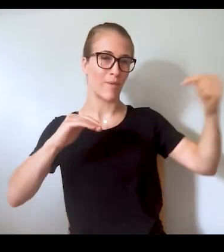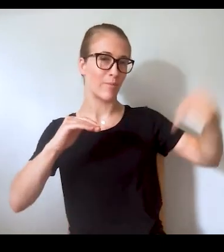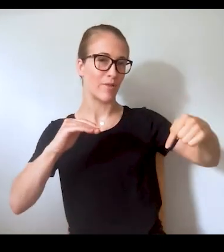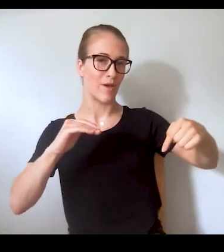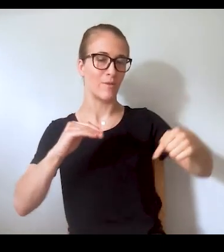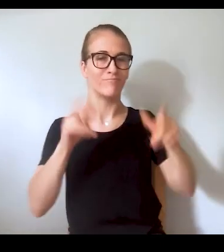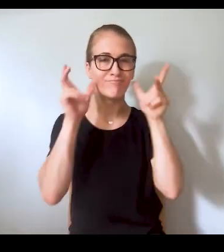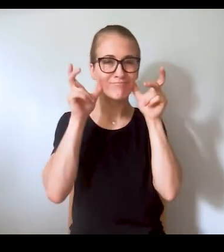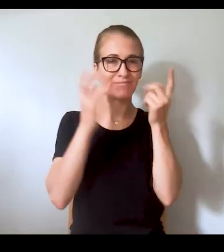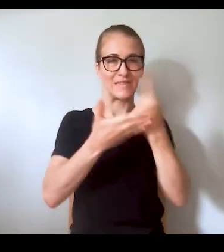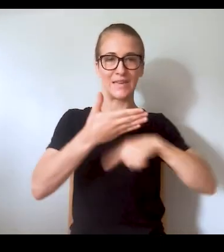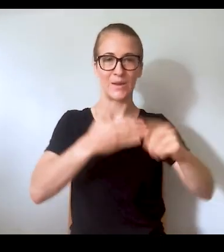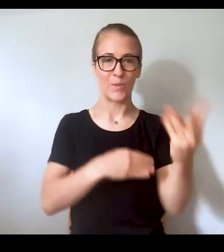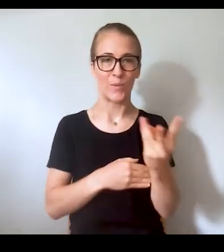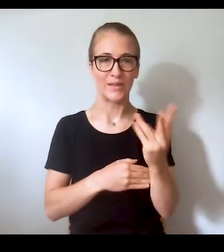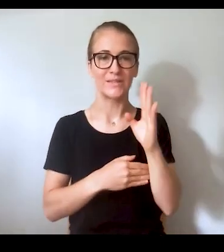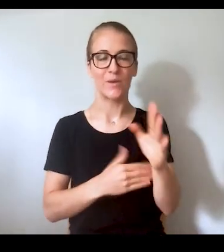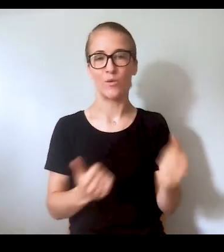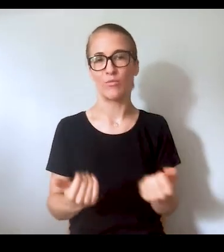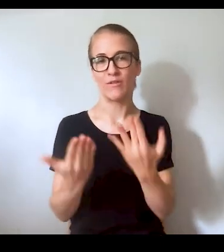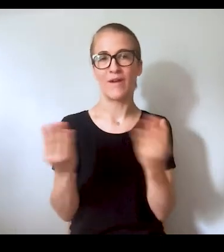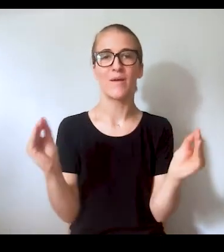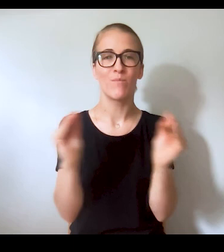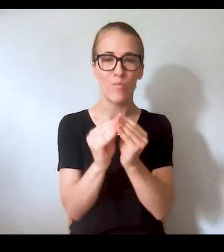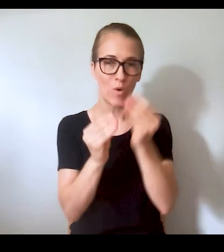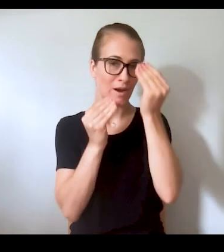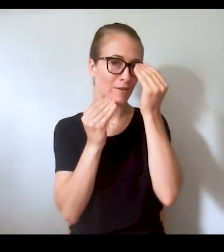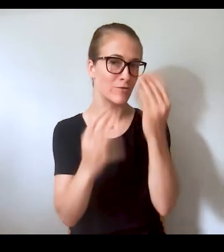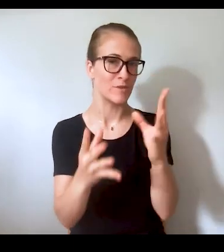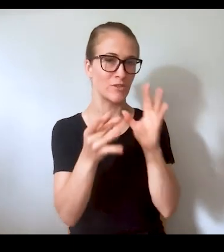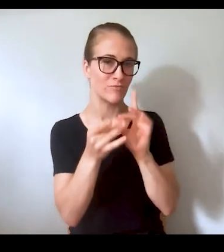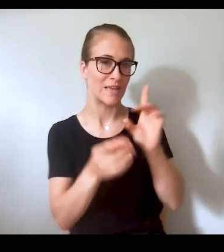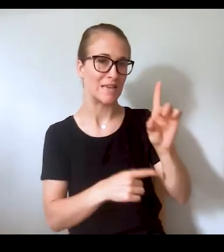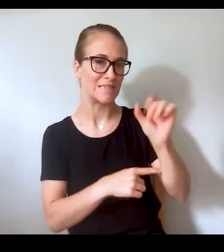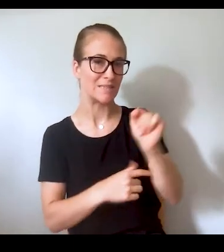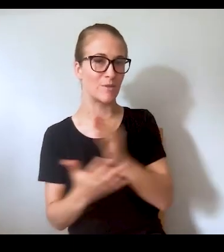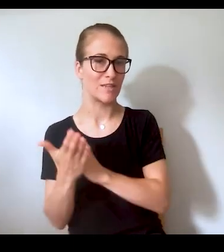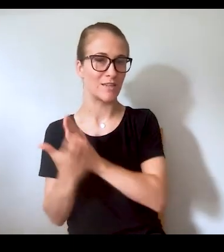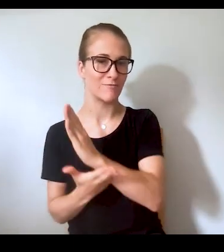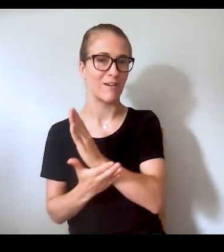where we'll bring you more information on disability rights in the state of New York.